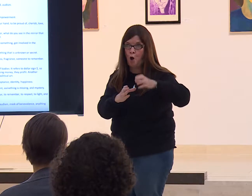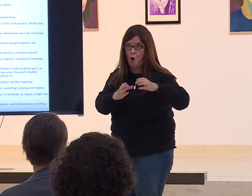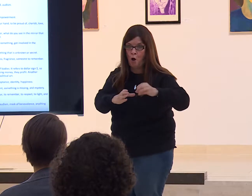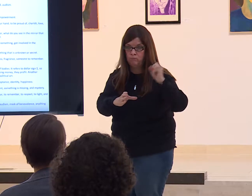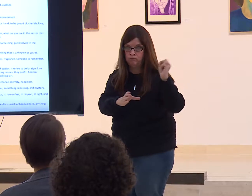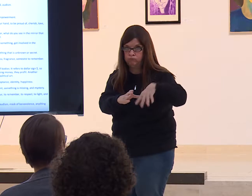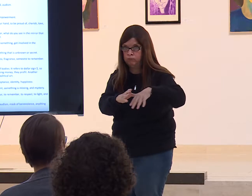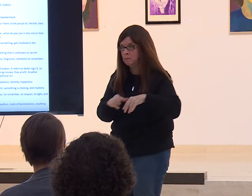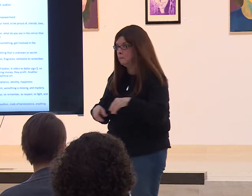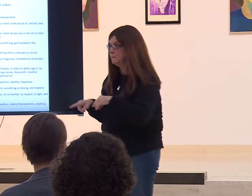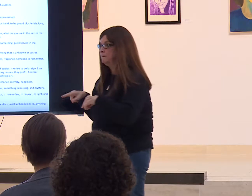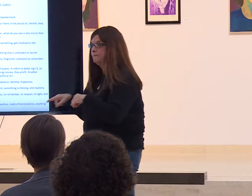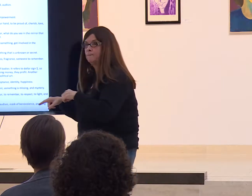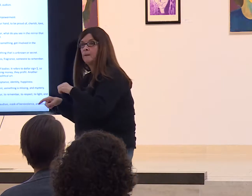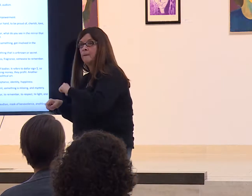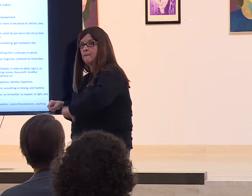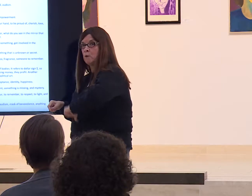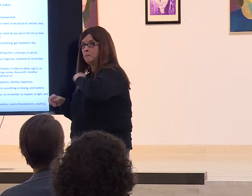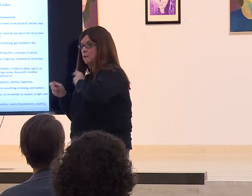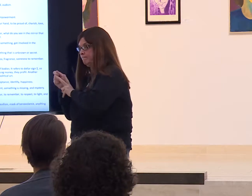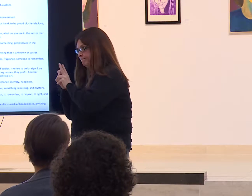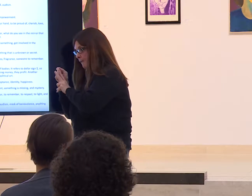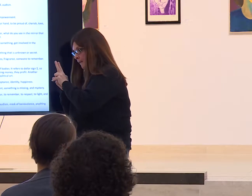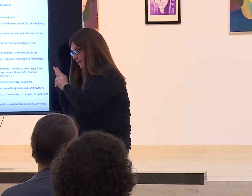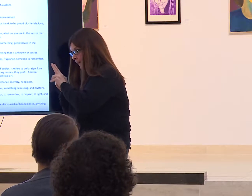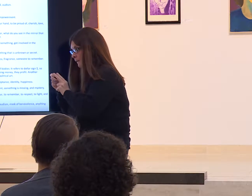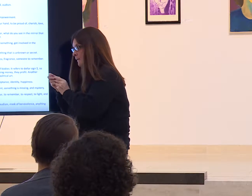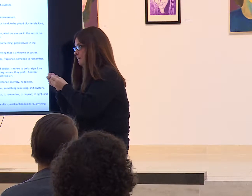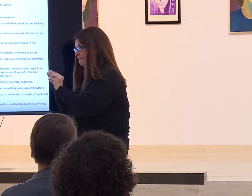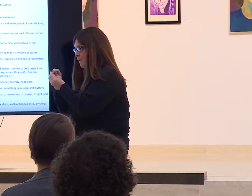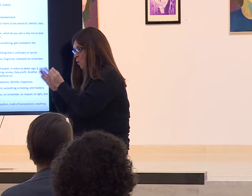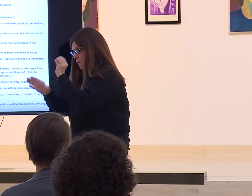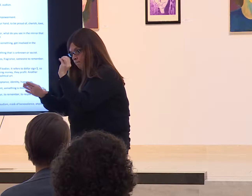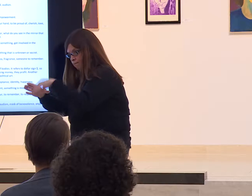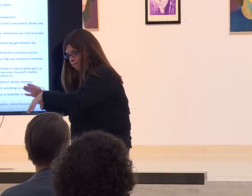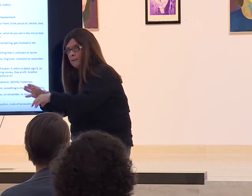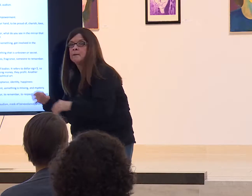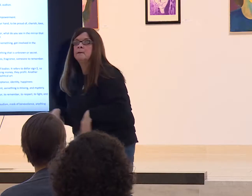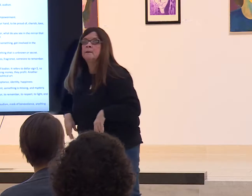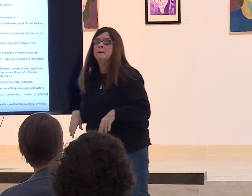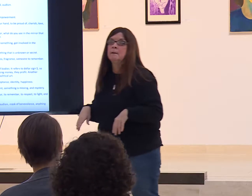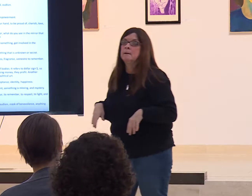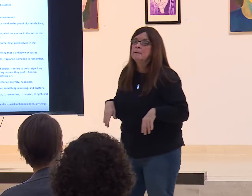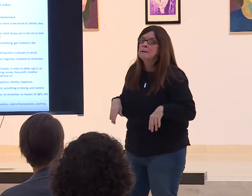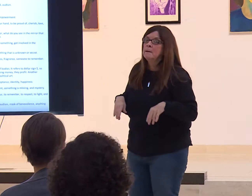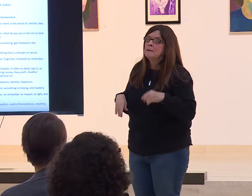So I have a jar that I have these different motifs written on pieces of paper, crumpled up, put them